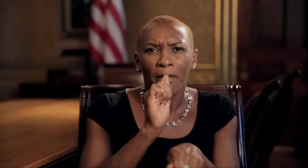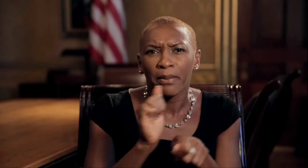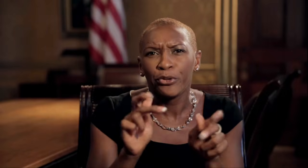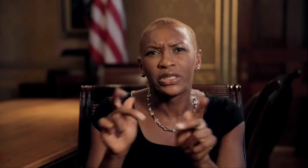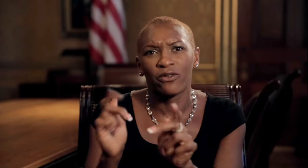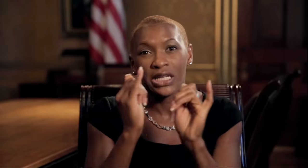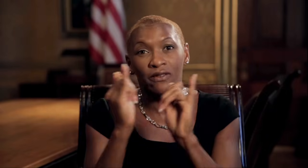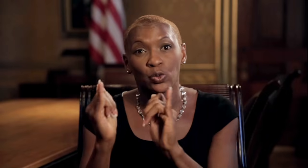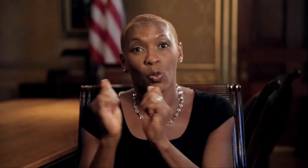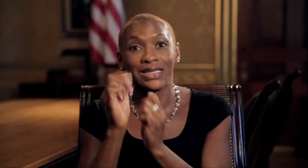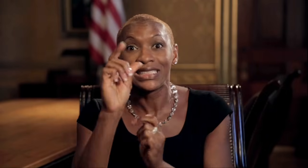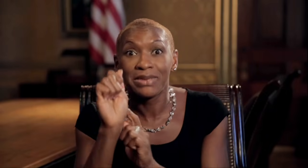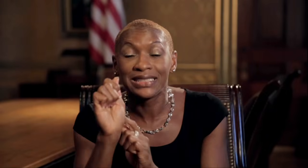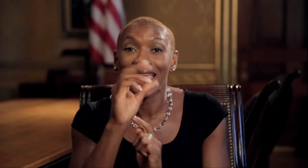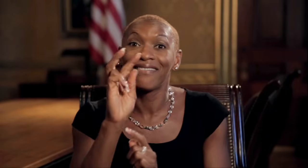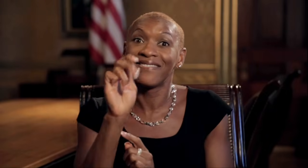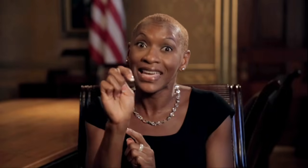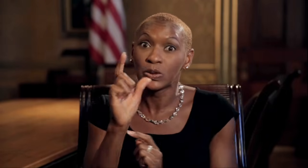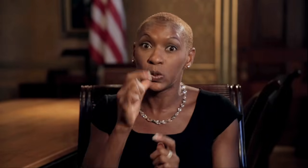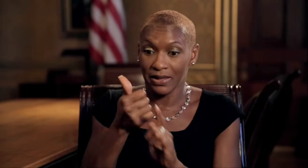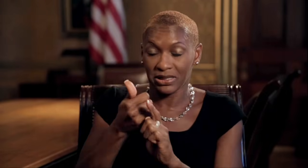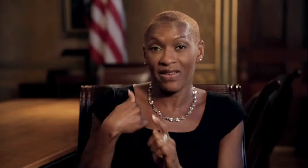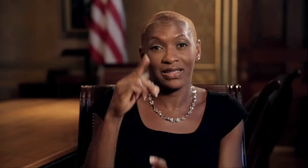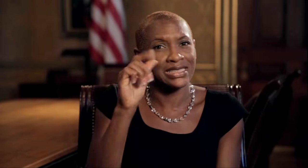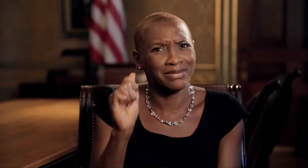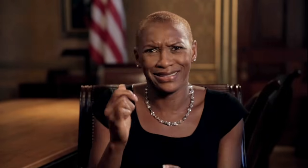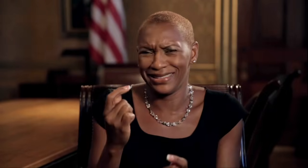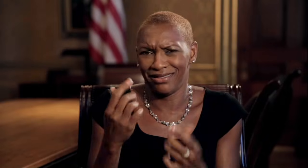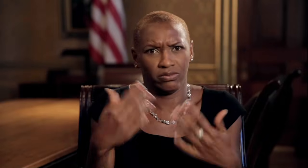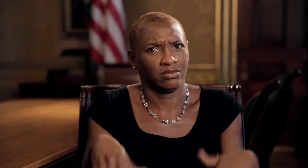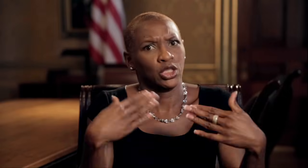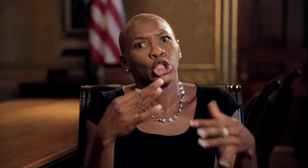opportunities for individuals with disabilities and veterans who have disabilities.